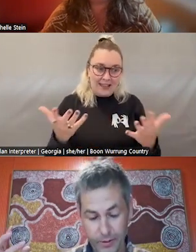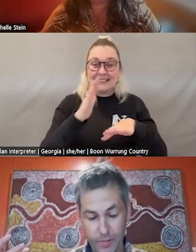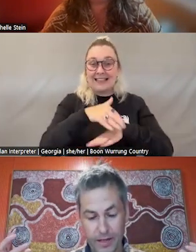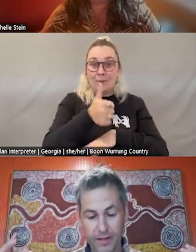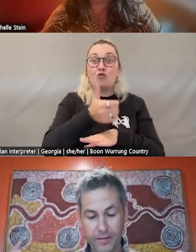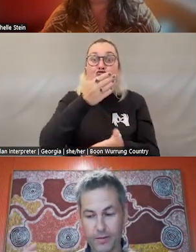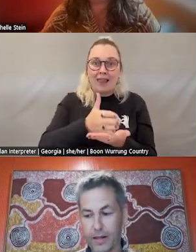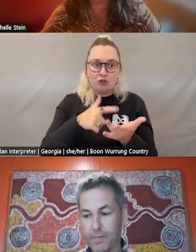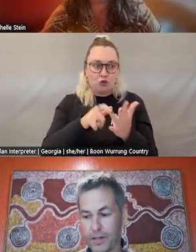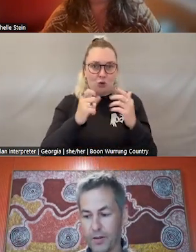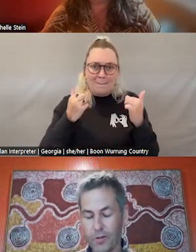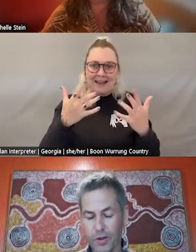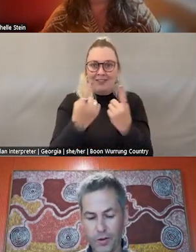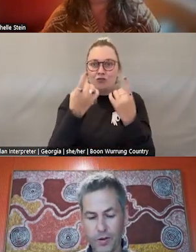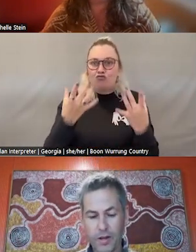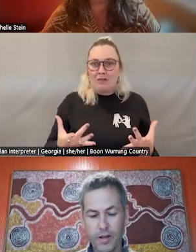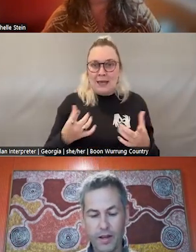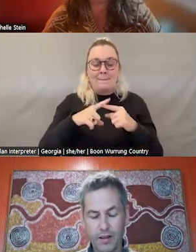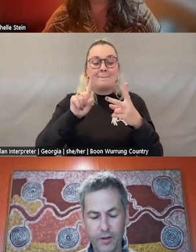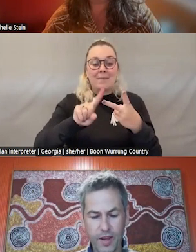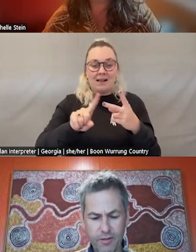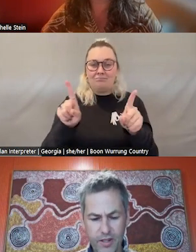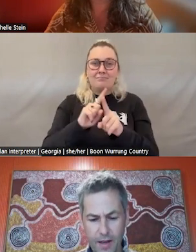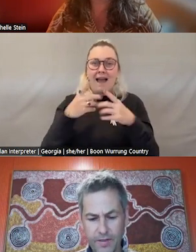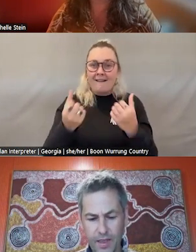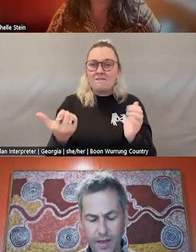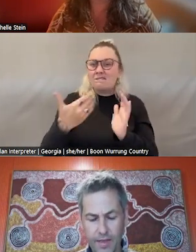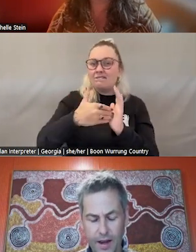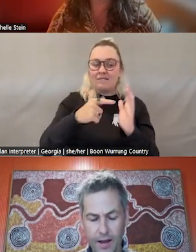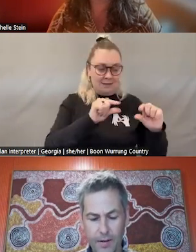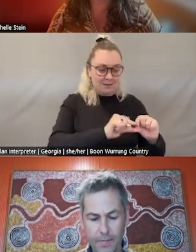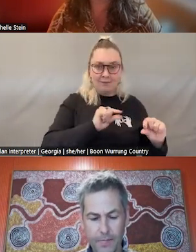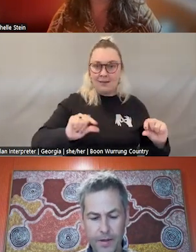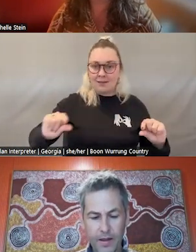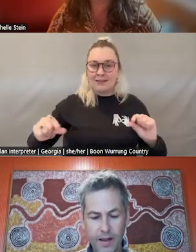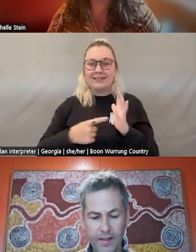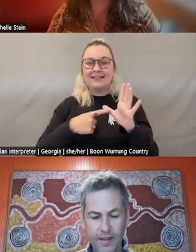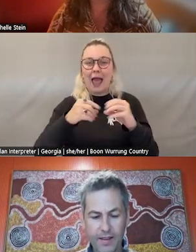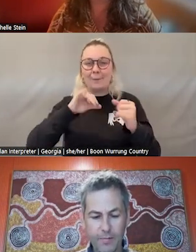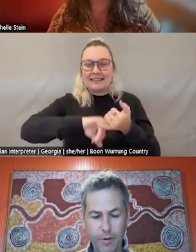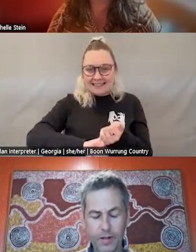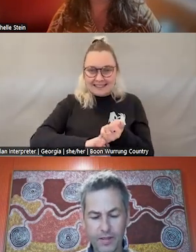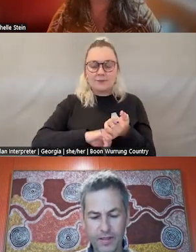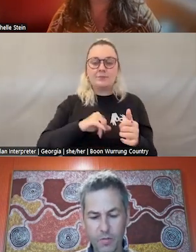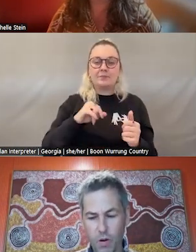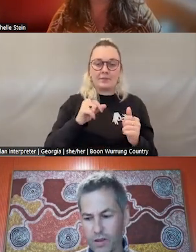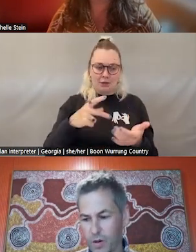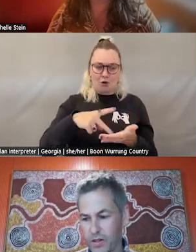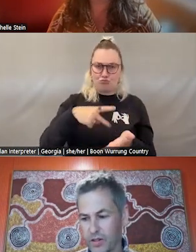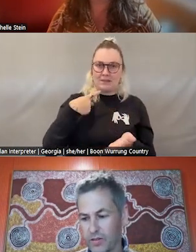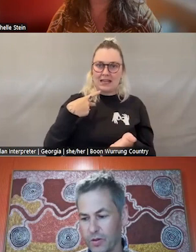do so many things already. It has those extra tabs that prompt us to what other questions,